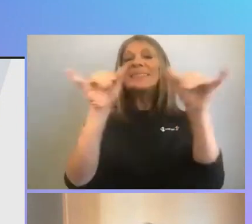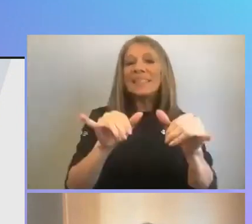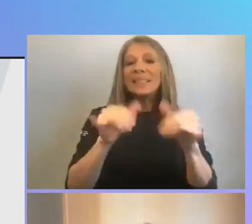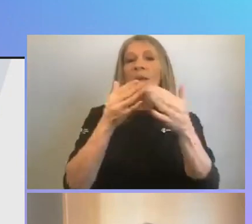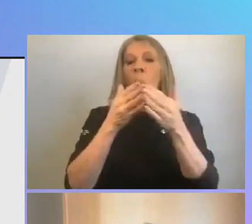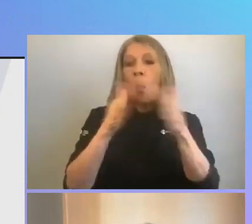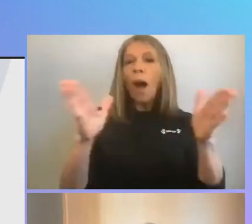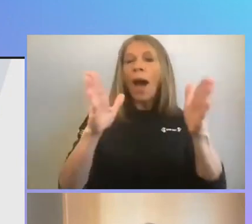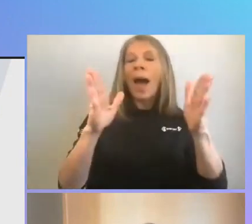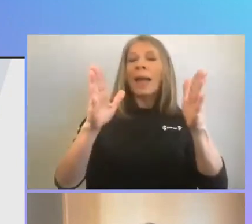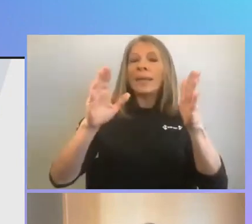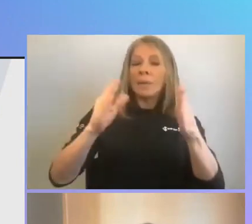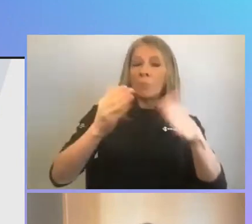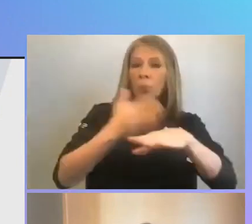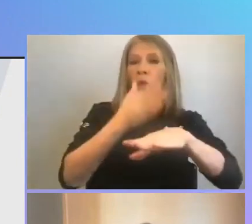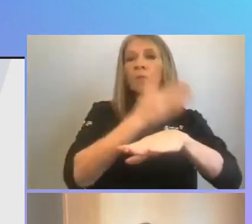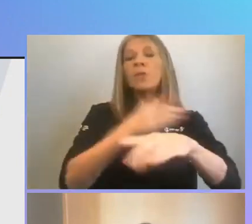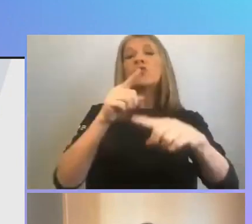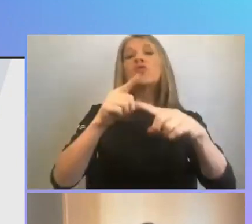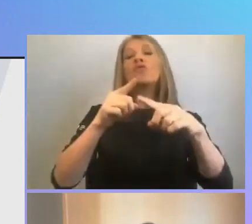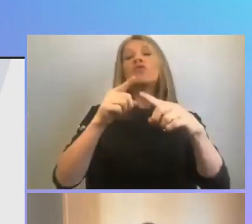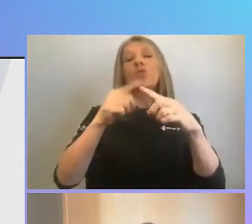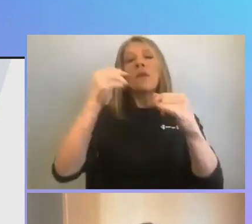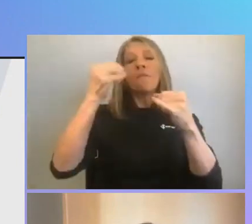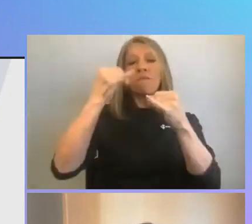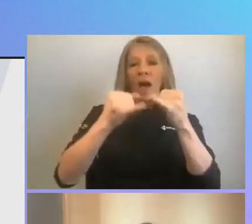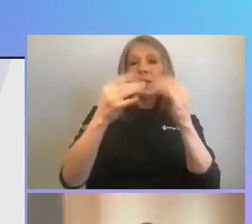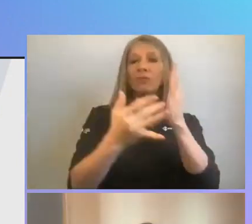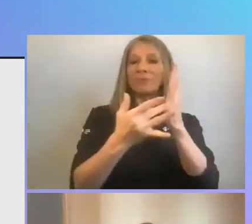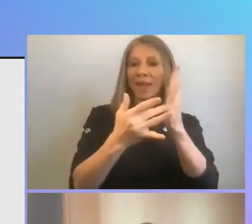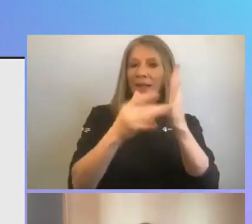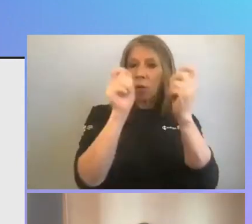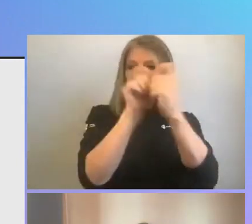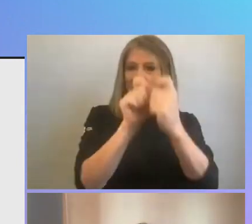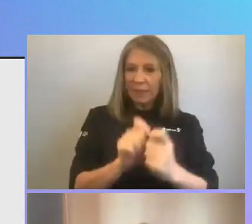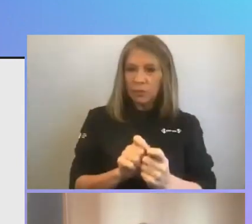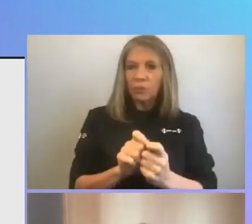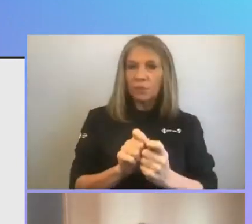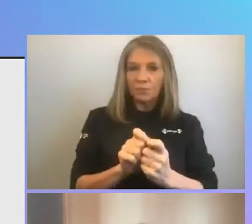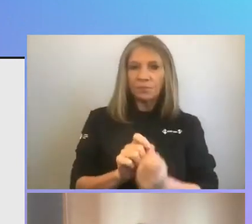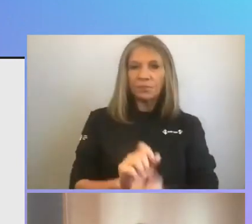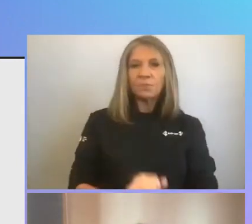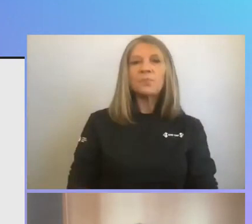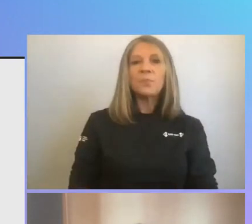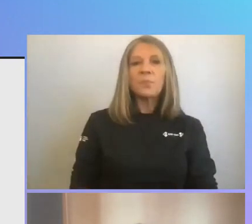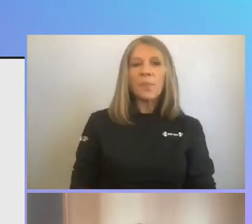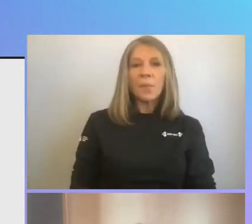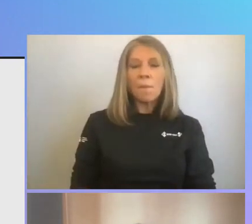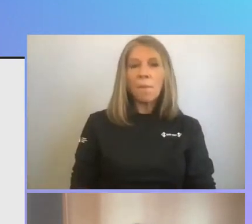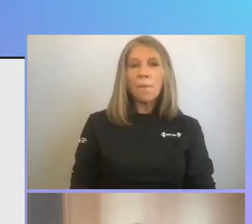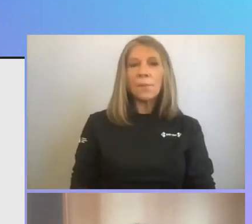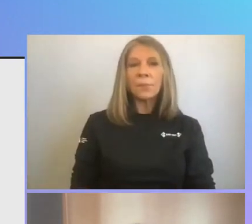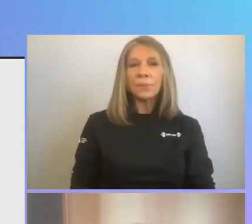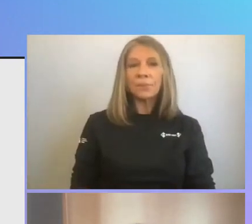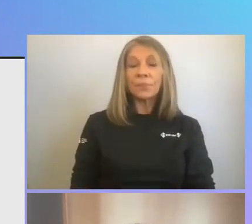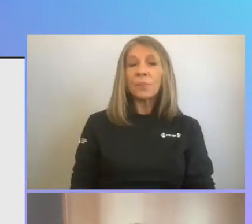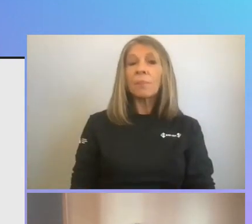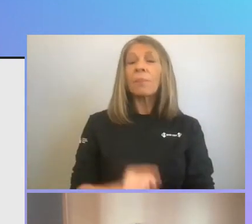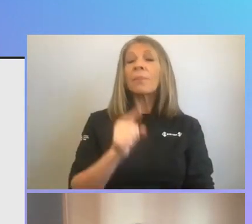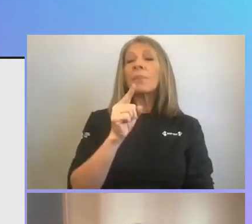actual finer technical details as. So with the inspiration of